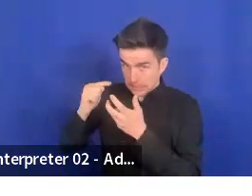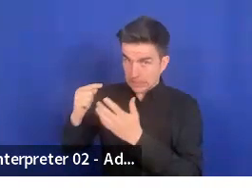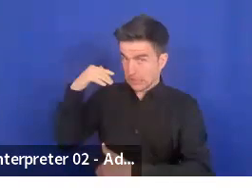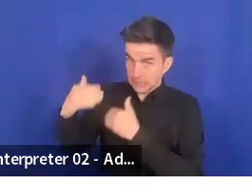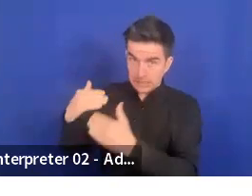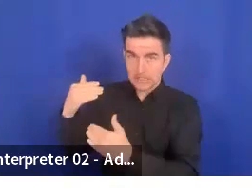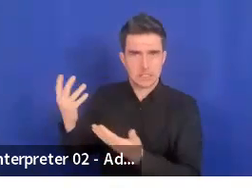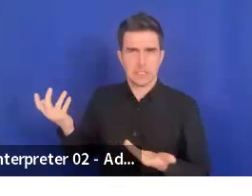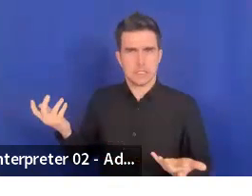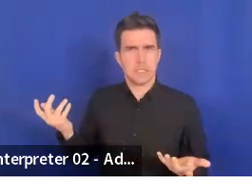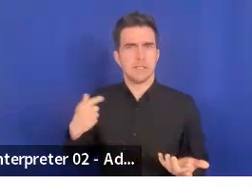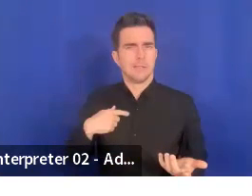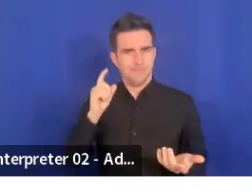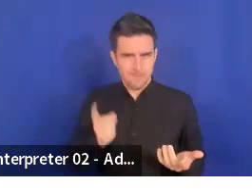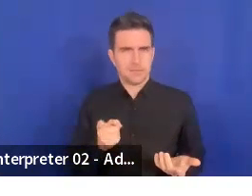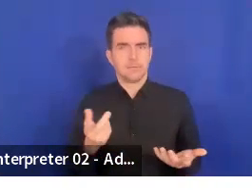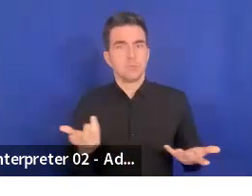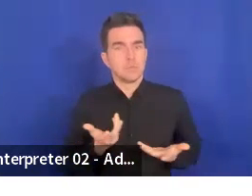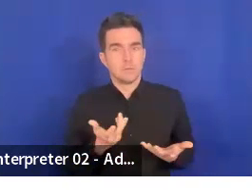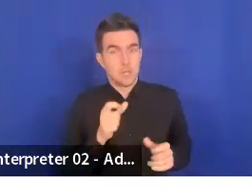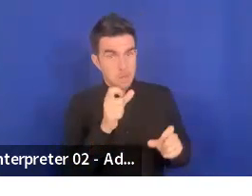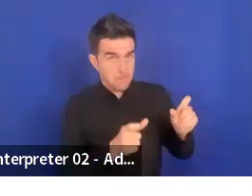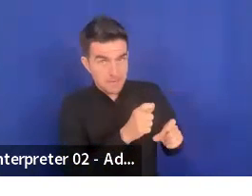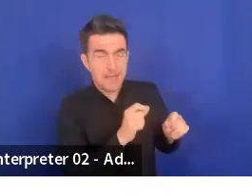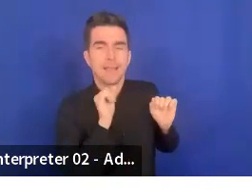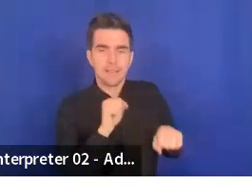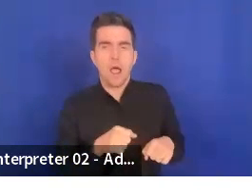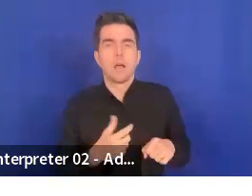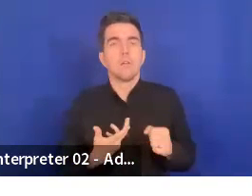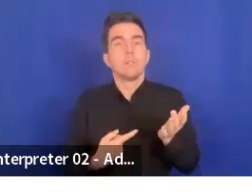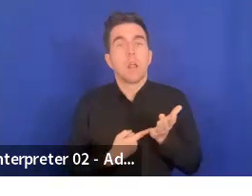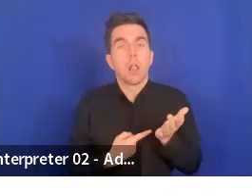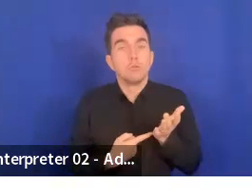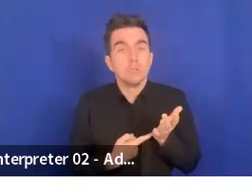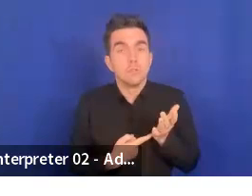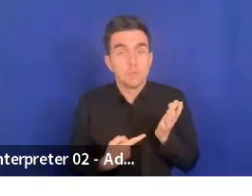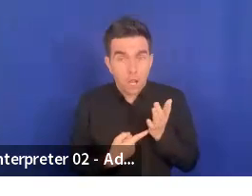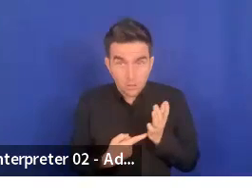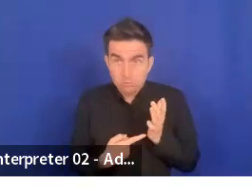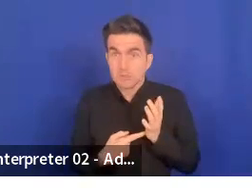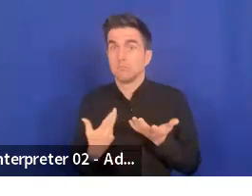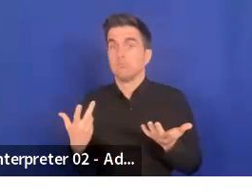they need to be able to deliver the health services to people, so this is another area